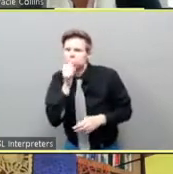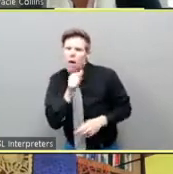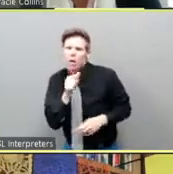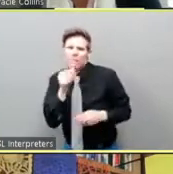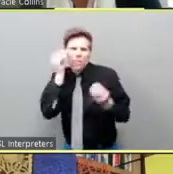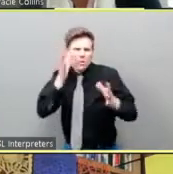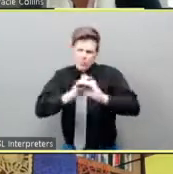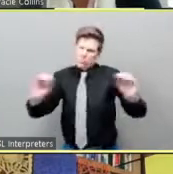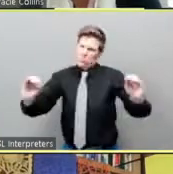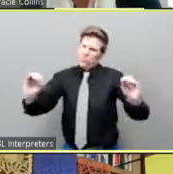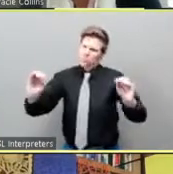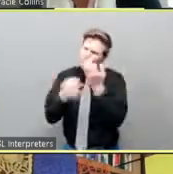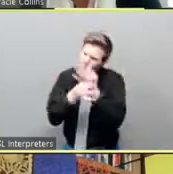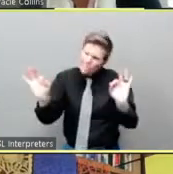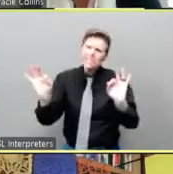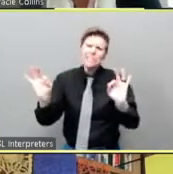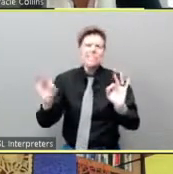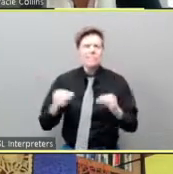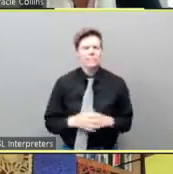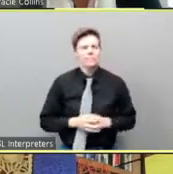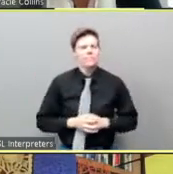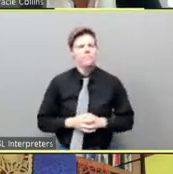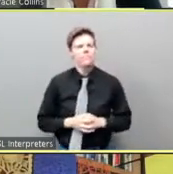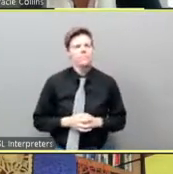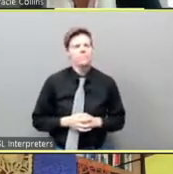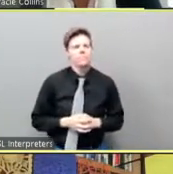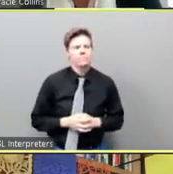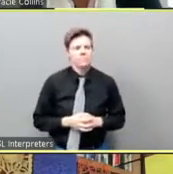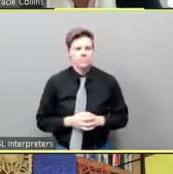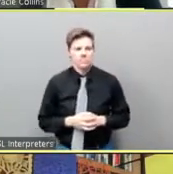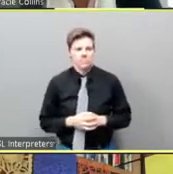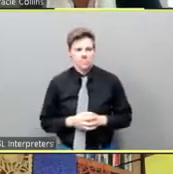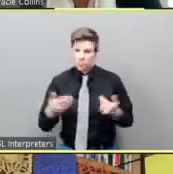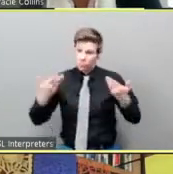The state of new Mexico does not share immigration status information with the